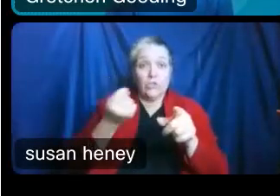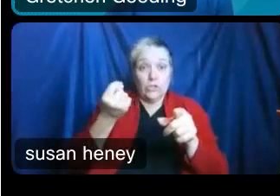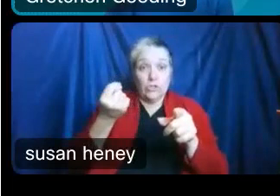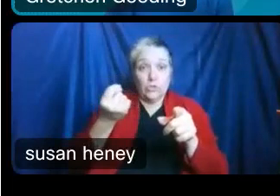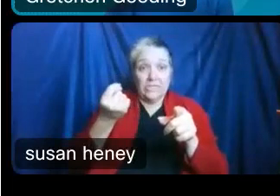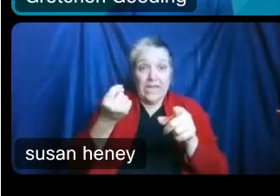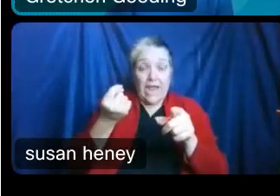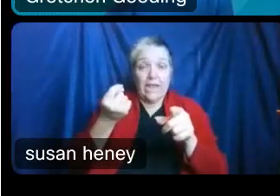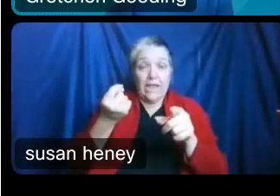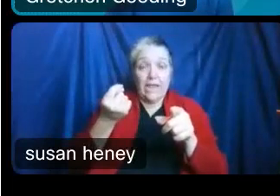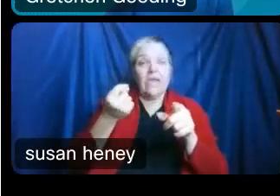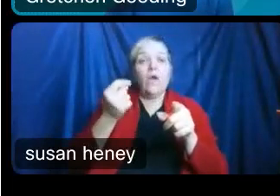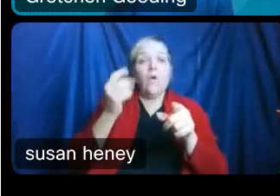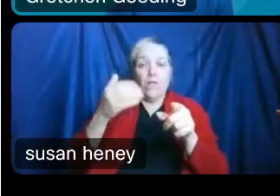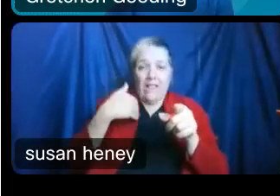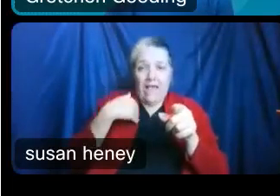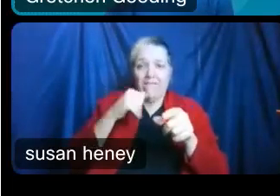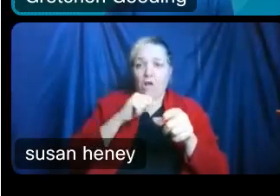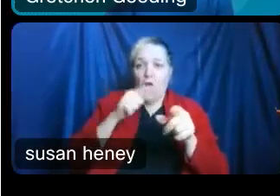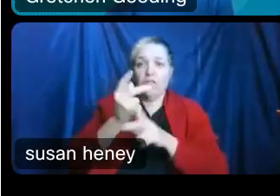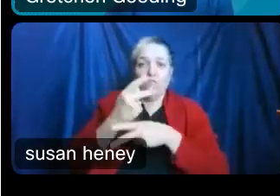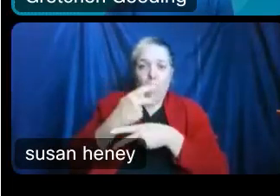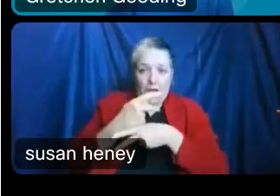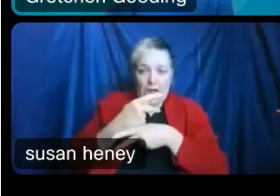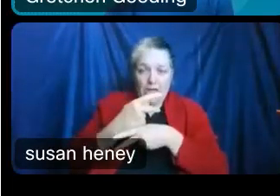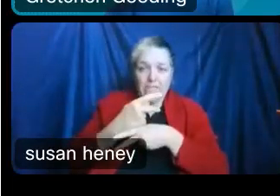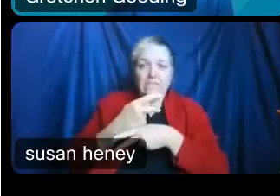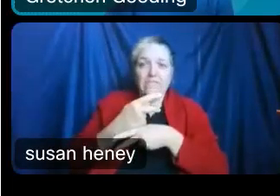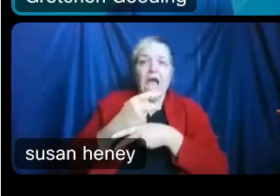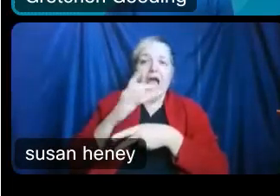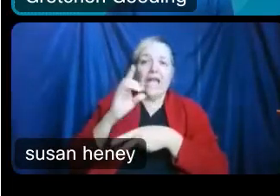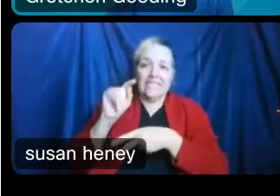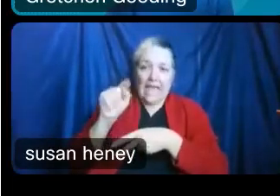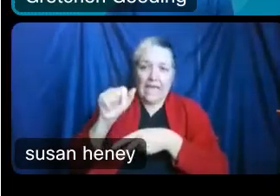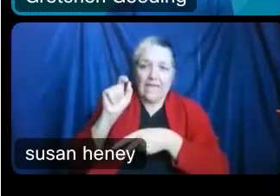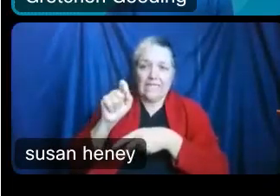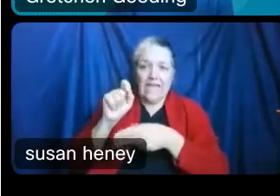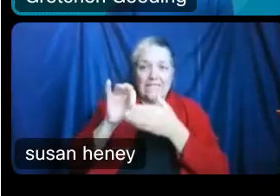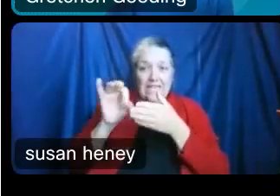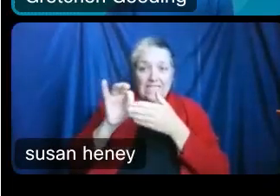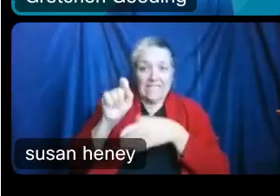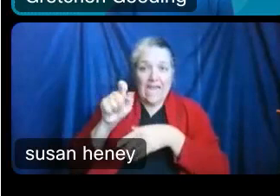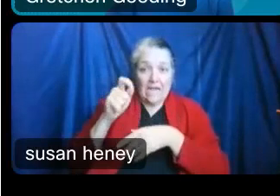all products on data.census.gov as well as the summary files. Please visit the press